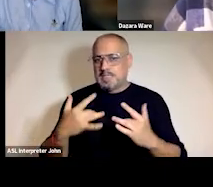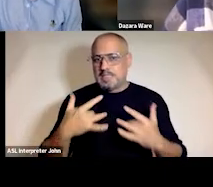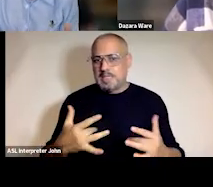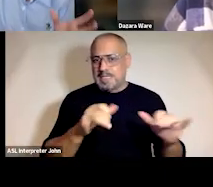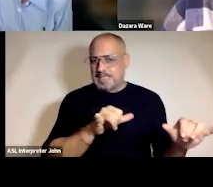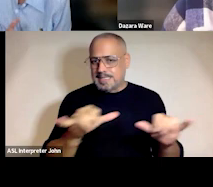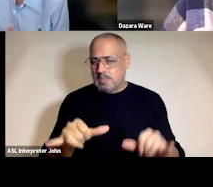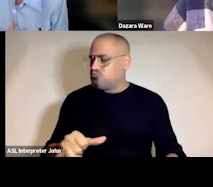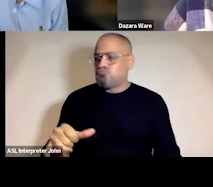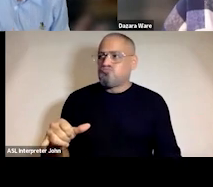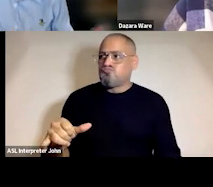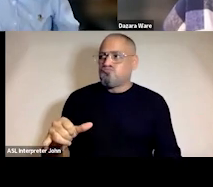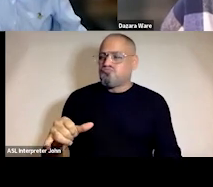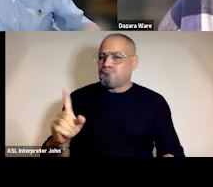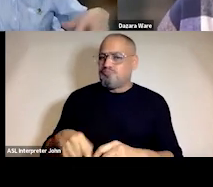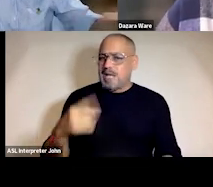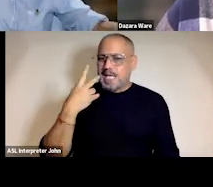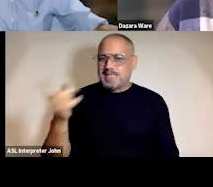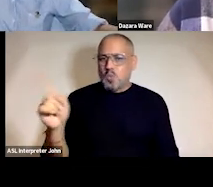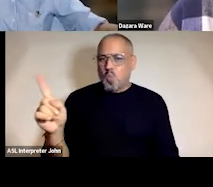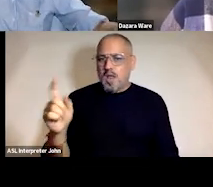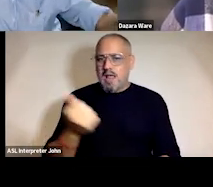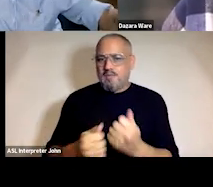So I'm not able to see where everyone is,